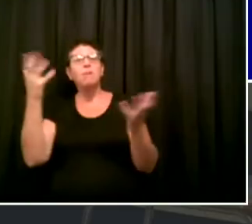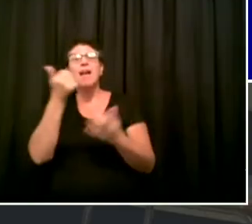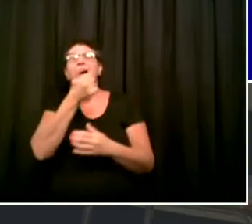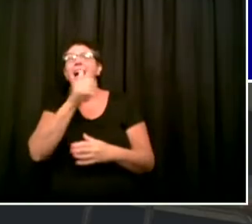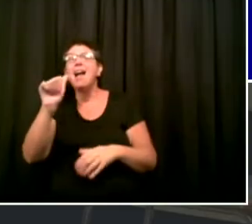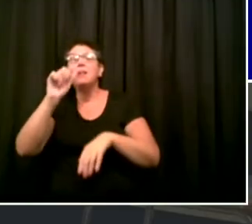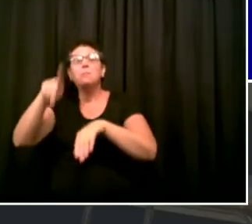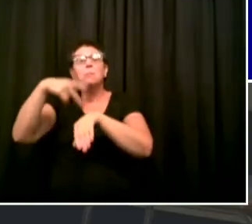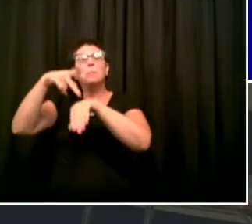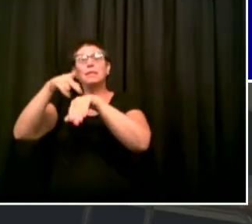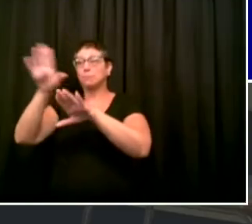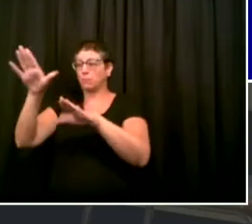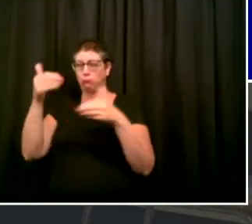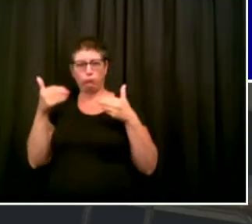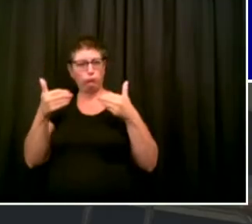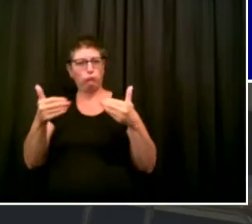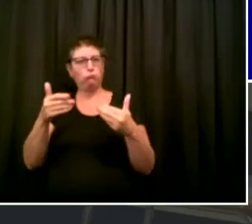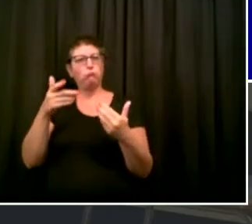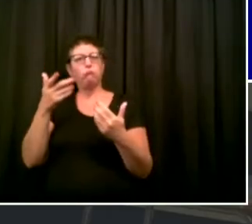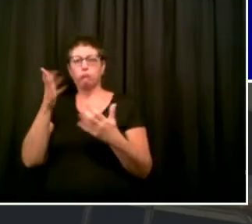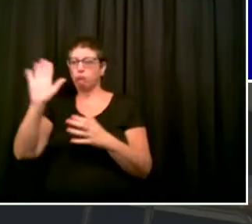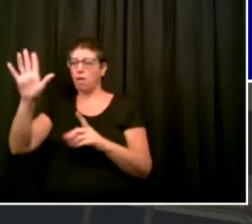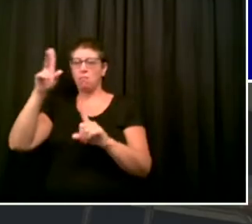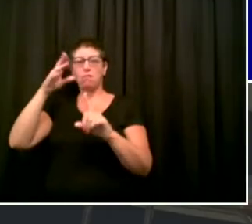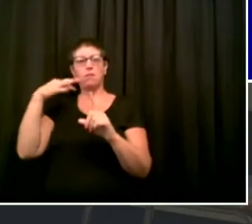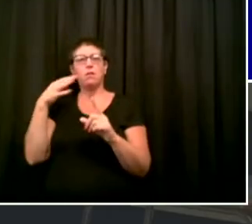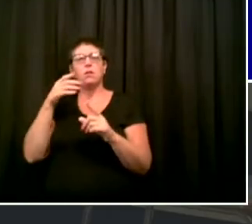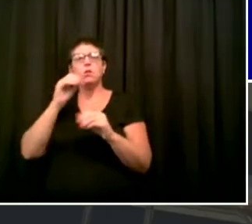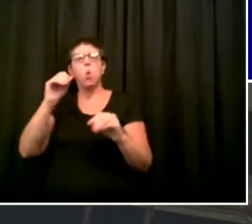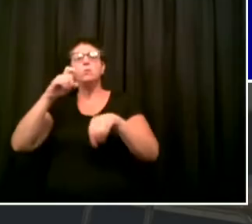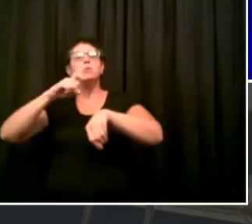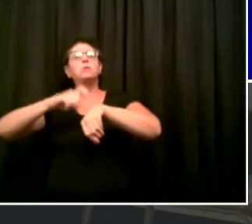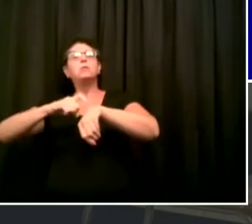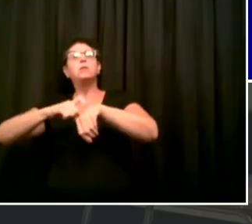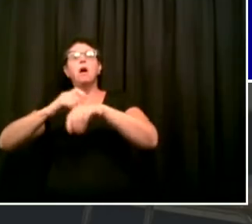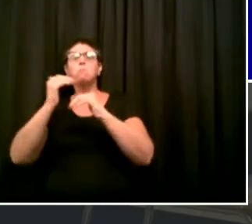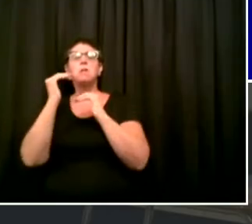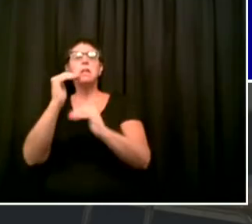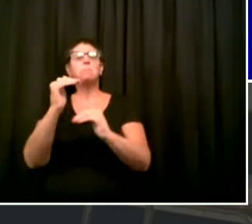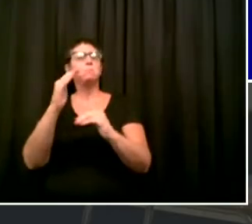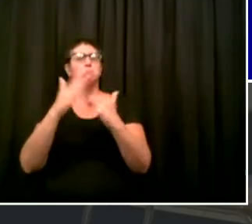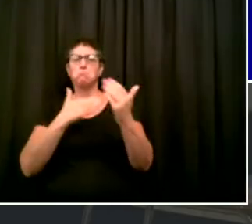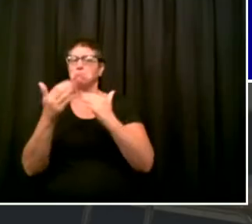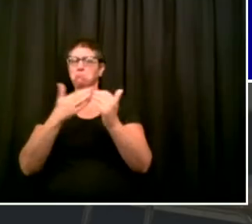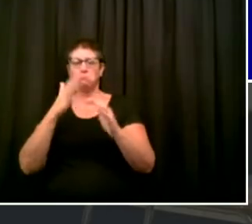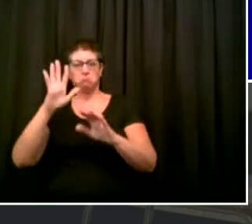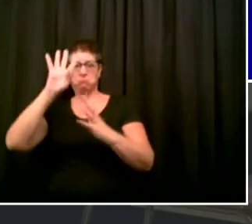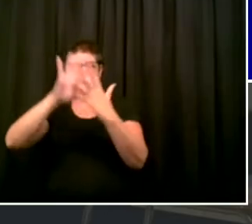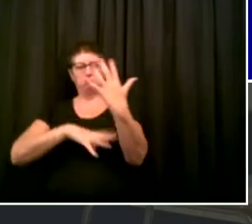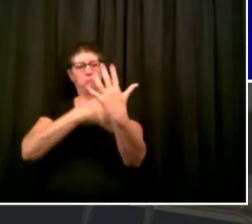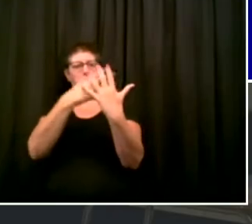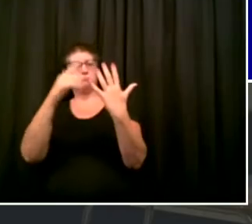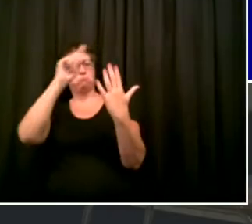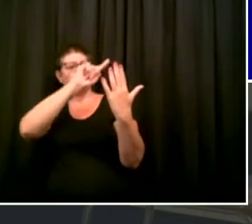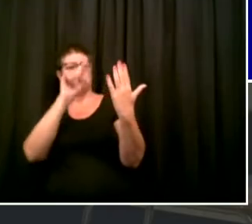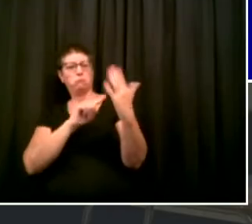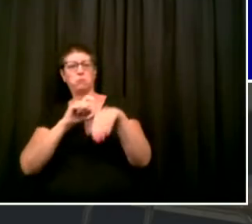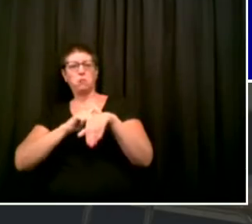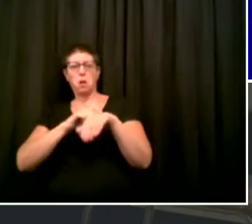WAS PUT IN LAST WEEK WOULD GET ANSWERED BY THIS WEEK, BUT THEY ARE INVITED TO